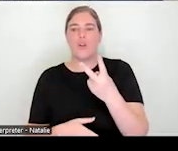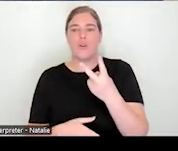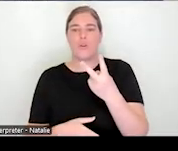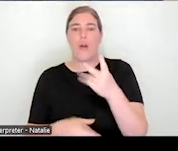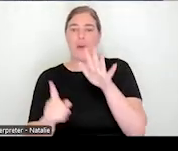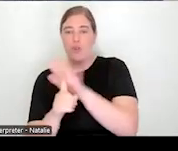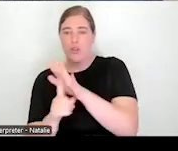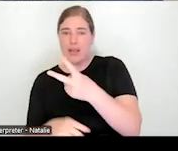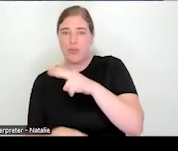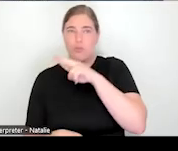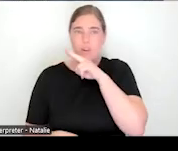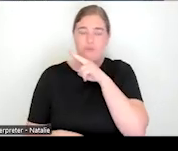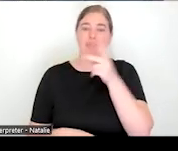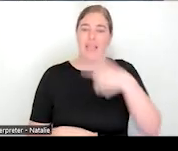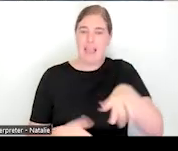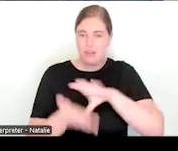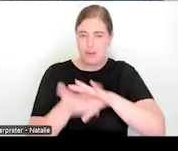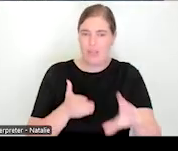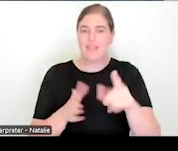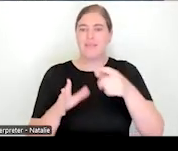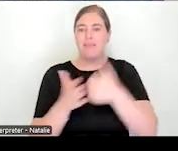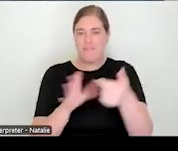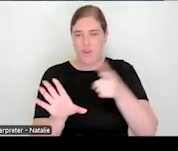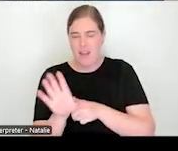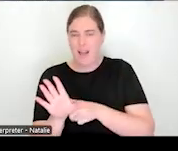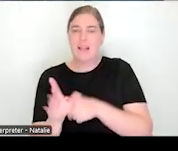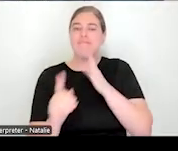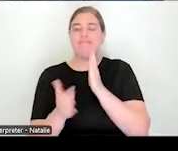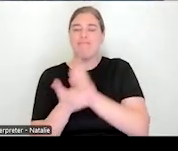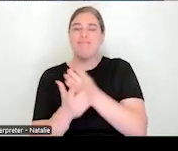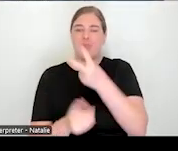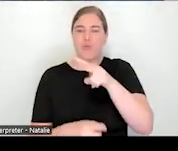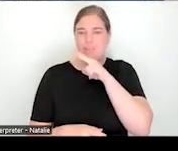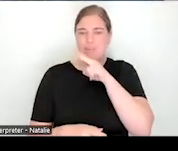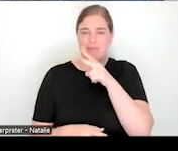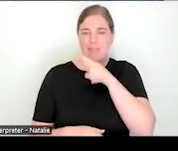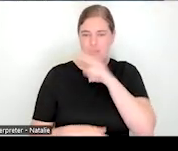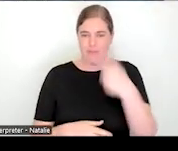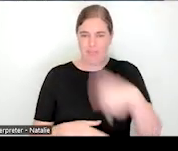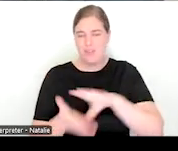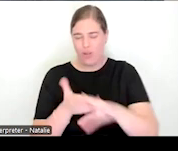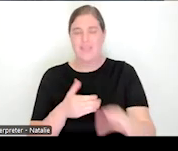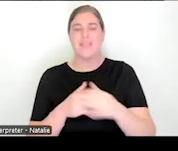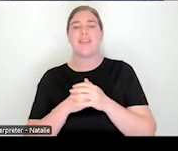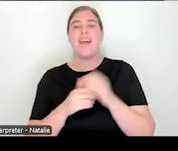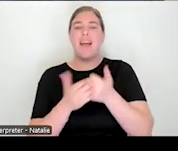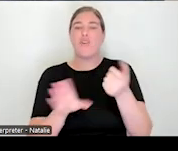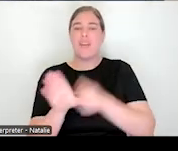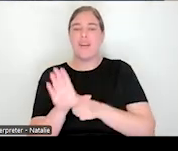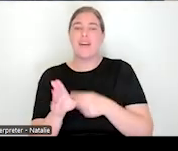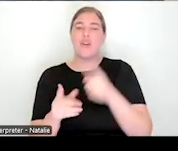exactly $200,000 a year every year for four years, to see and uplift an expansion of our already